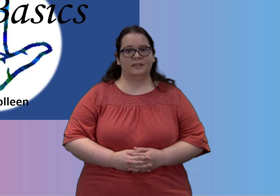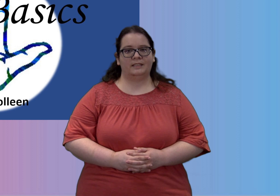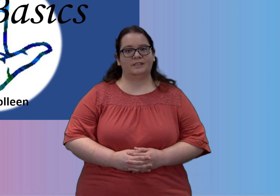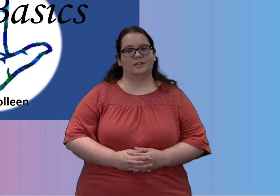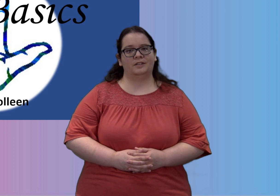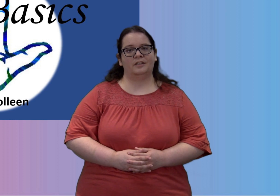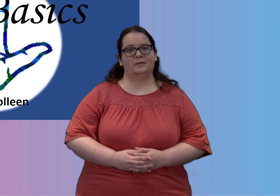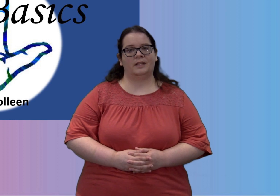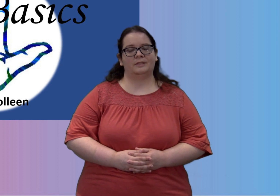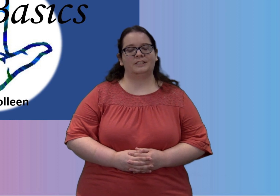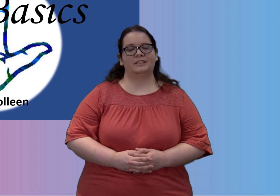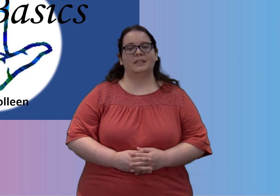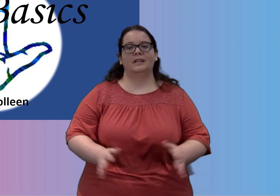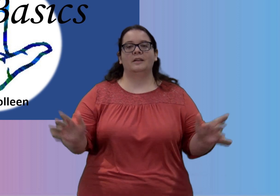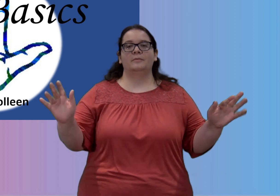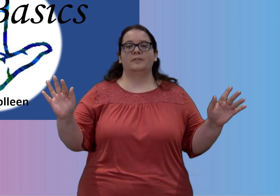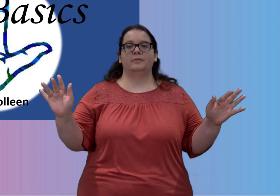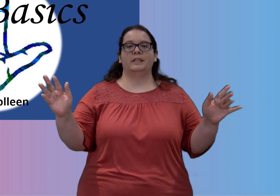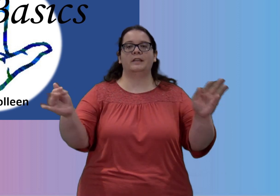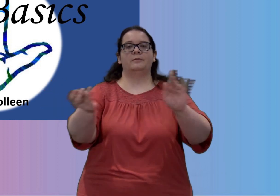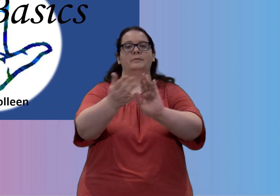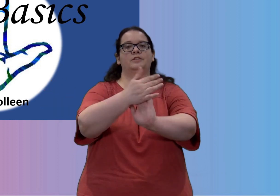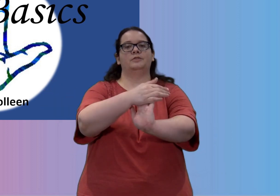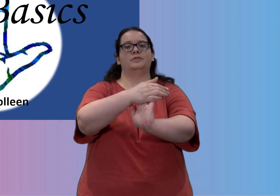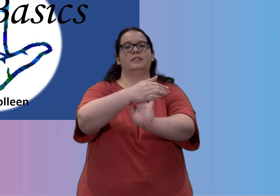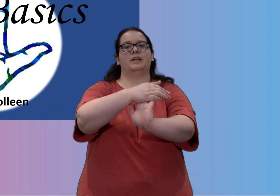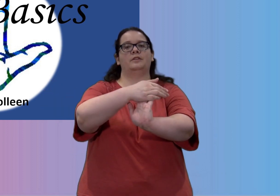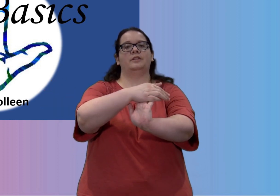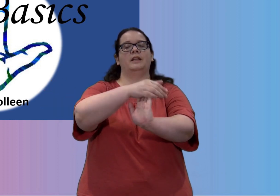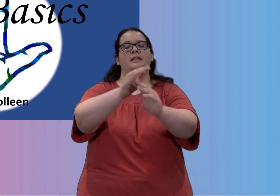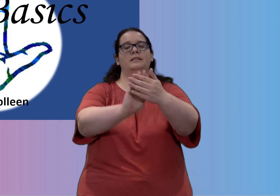late to start learning a new language. Before we begin, remember to stretch out your hands,